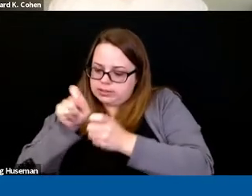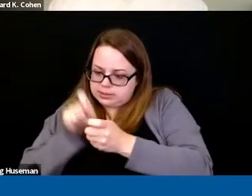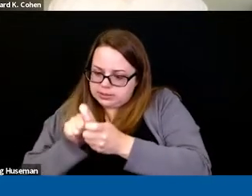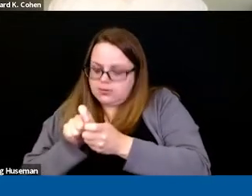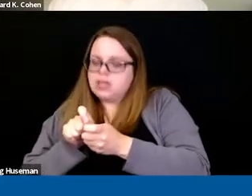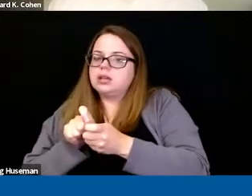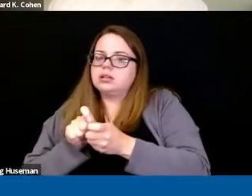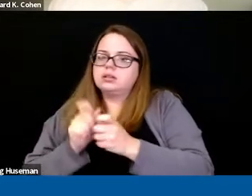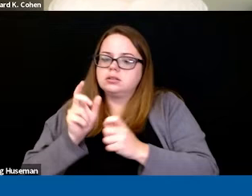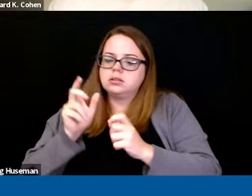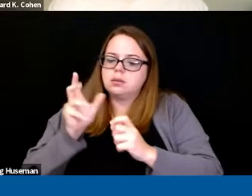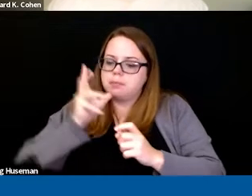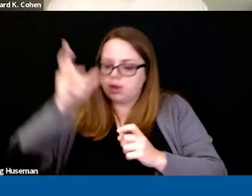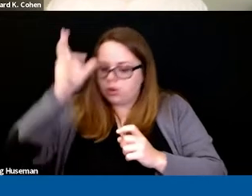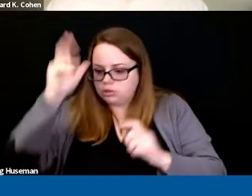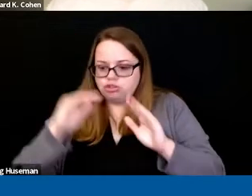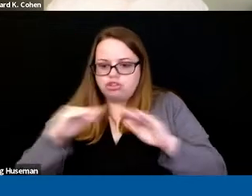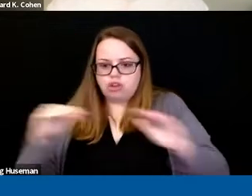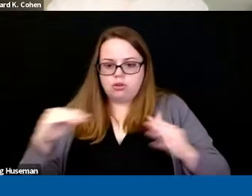The role definitions give you this information and it's listed